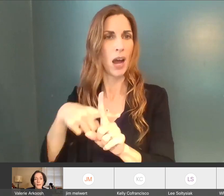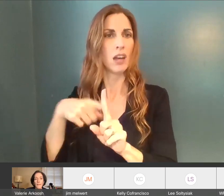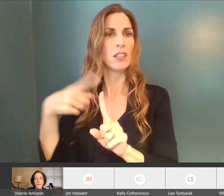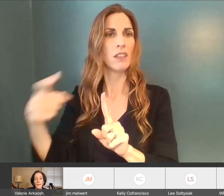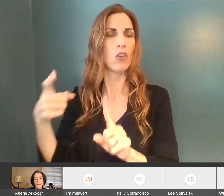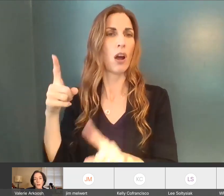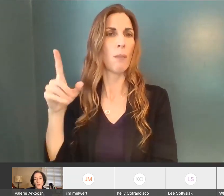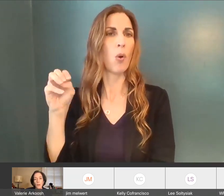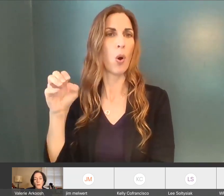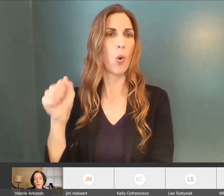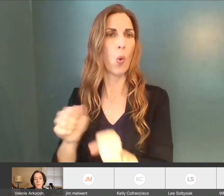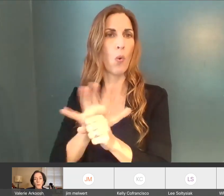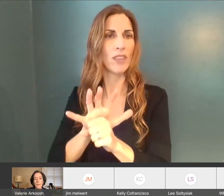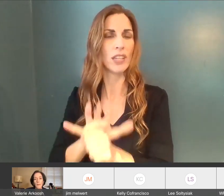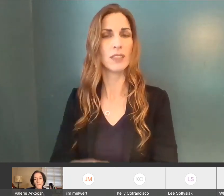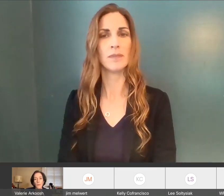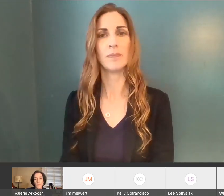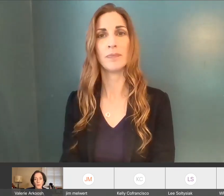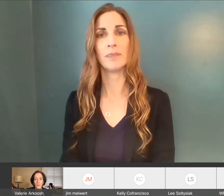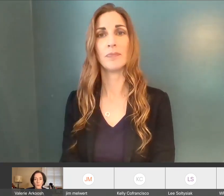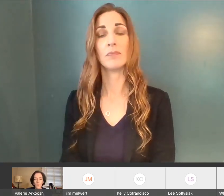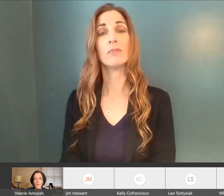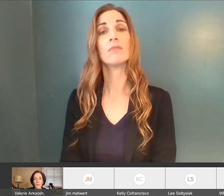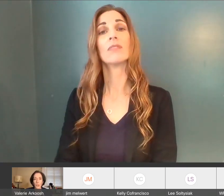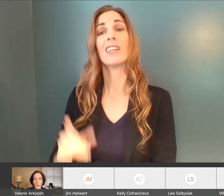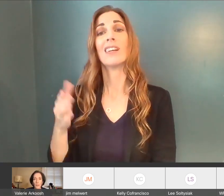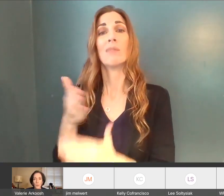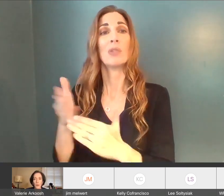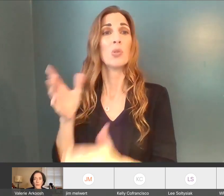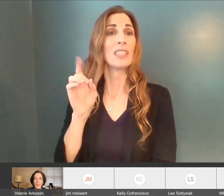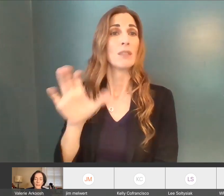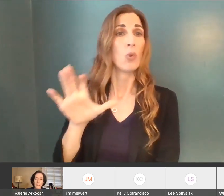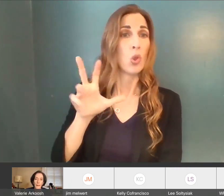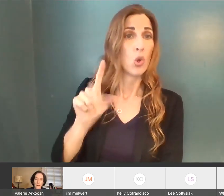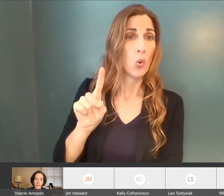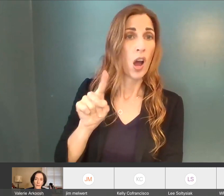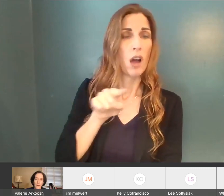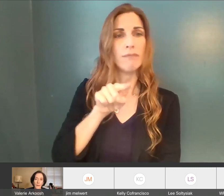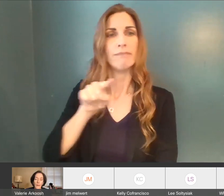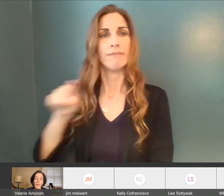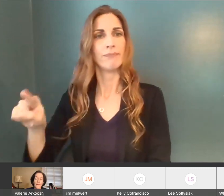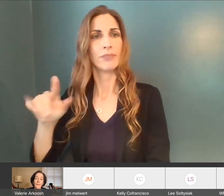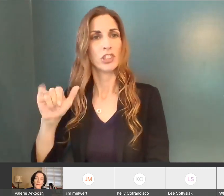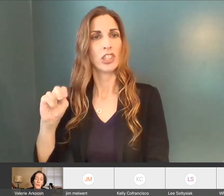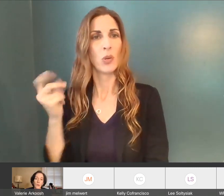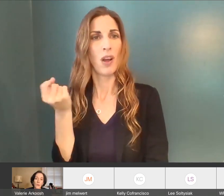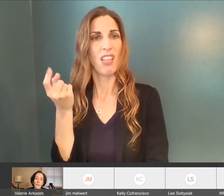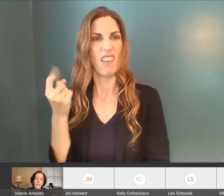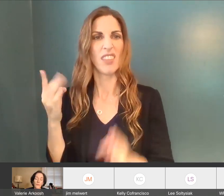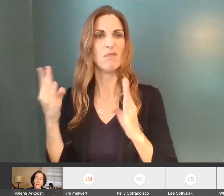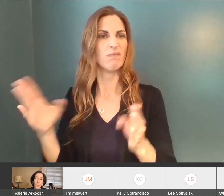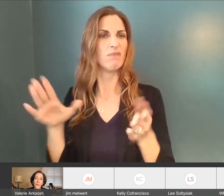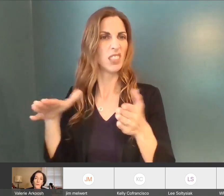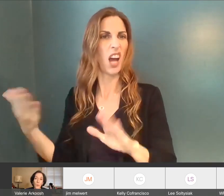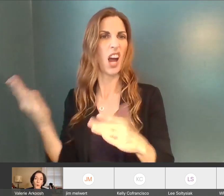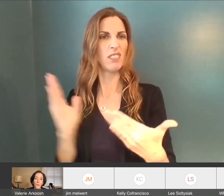These deaths occurred between December the 31st and January the 11th. This is an increase of 44